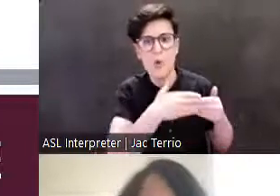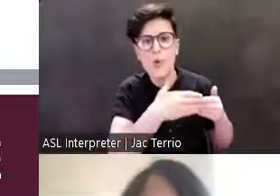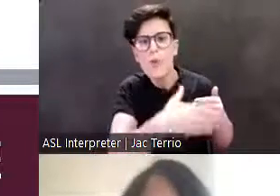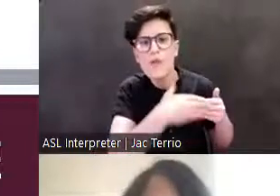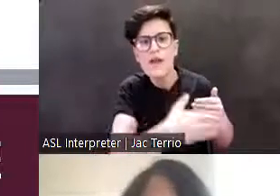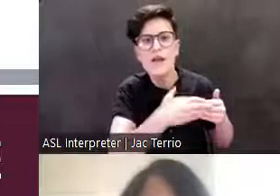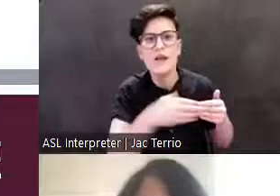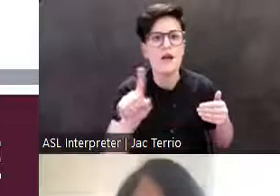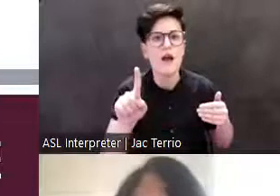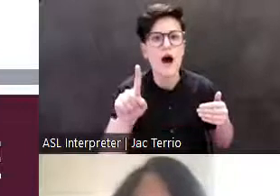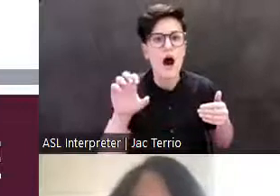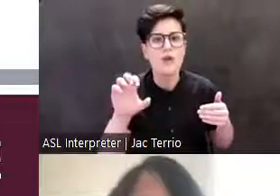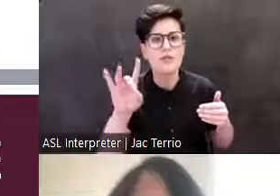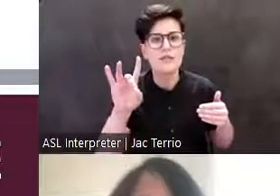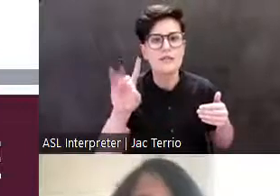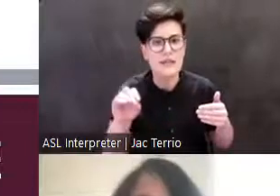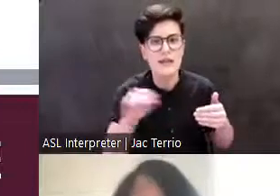alleged discrimination.